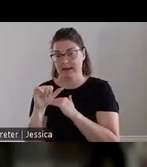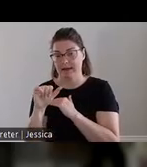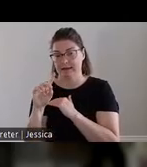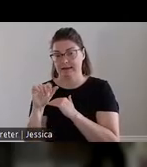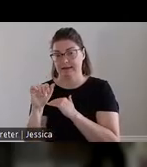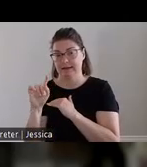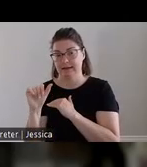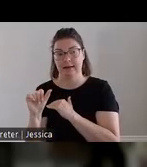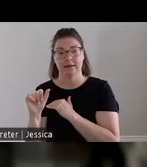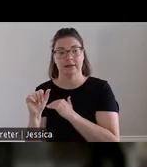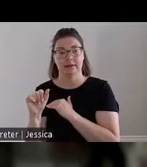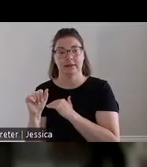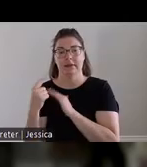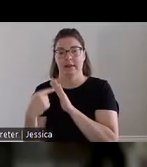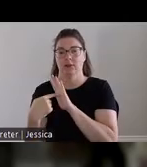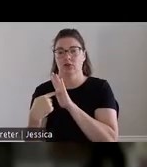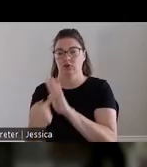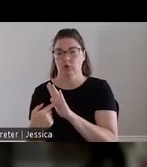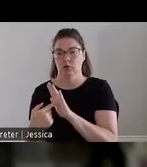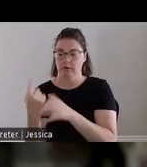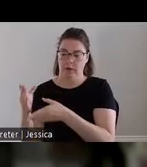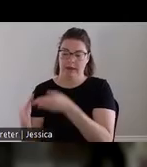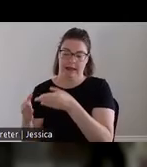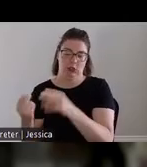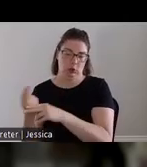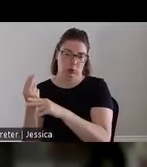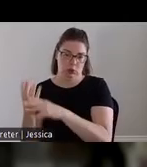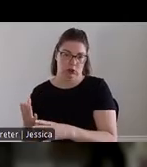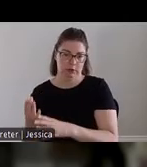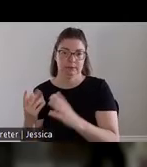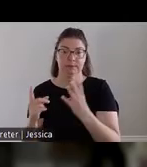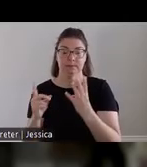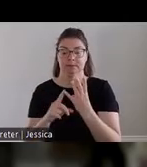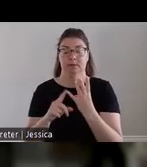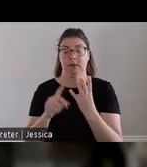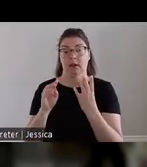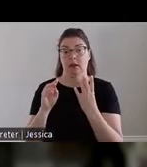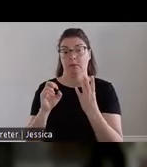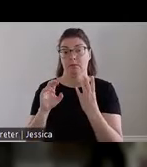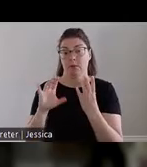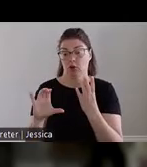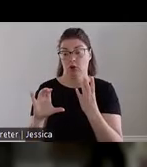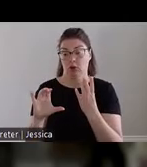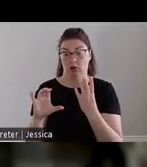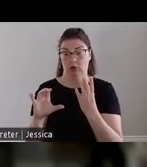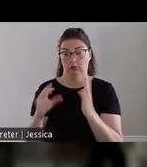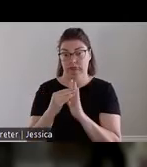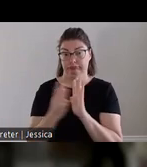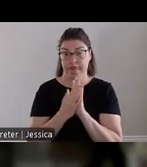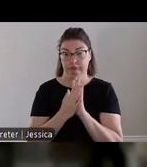the display for end users. And then, finally, if you've got MARC records, there are currently